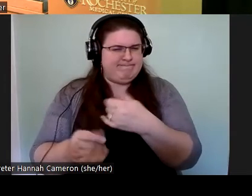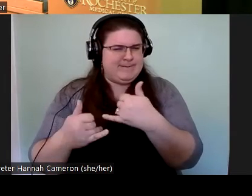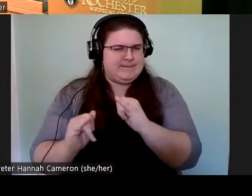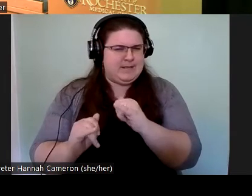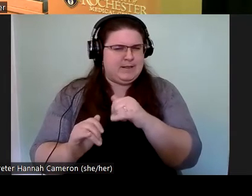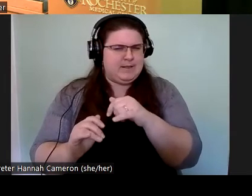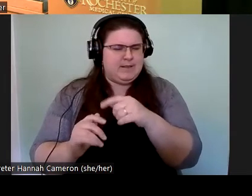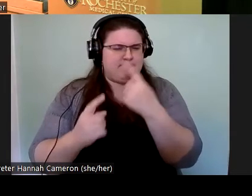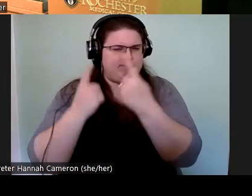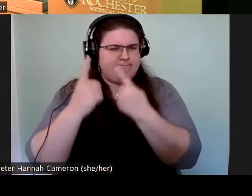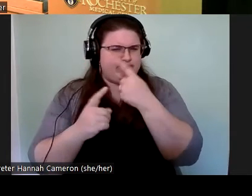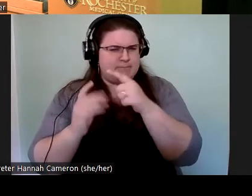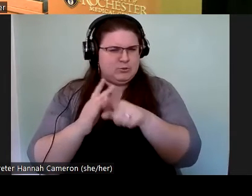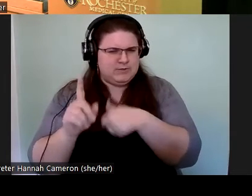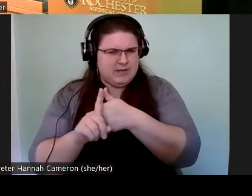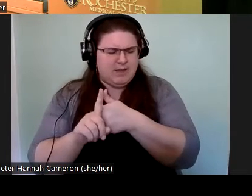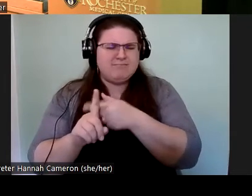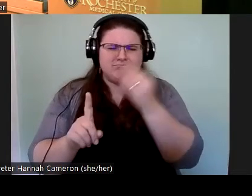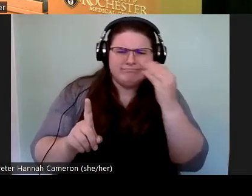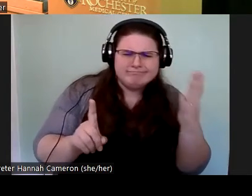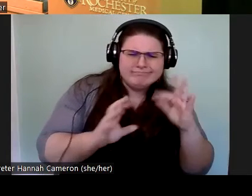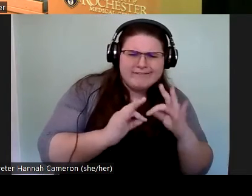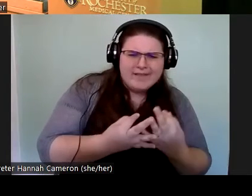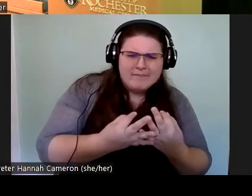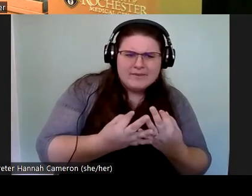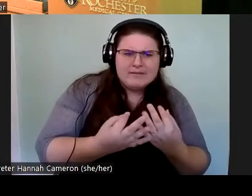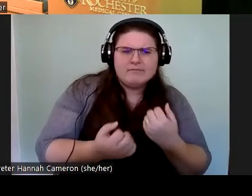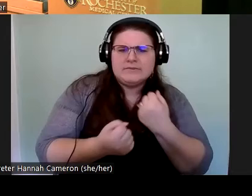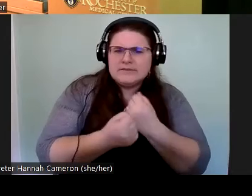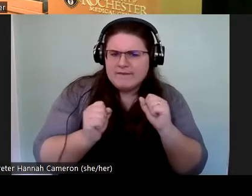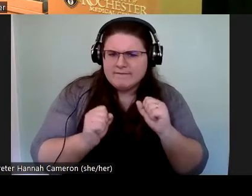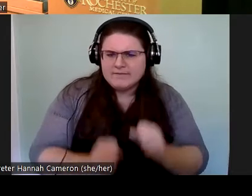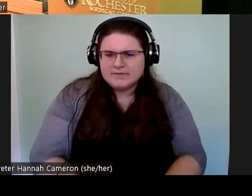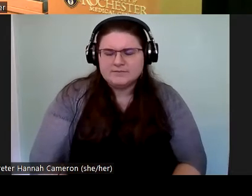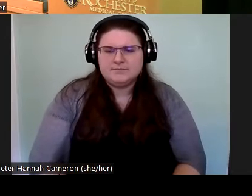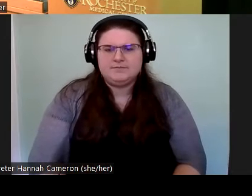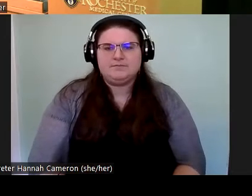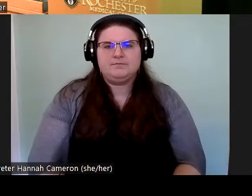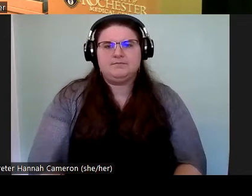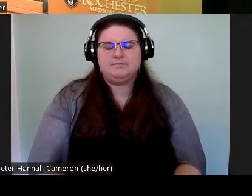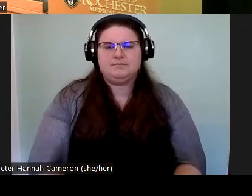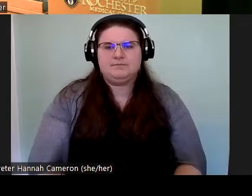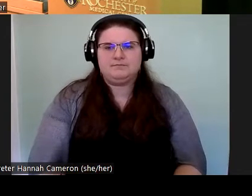they go home right um but I think a big thing too is that you can um listen to the family members